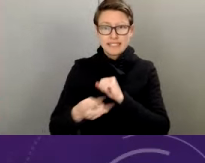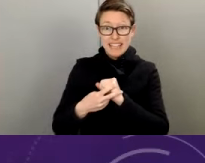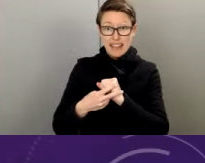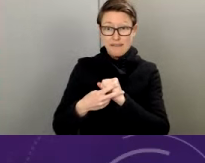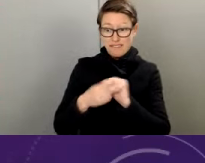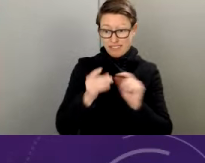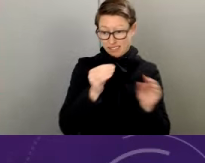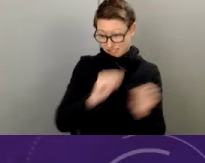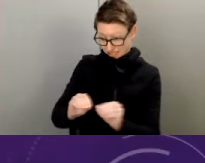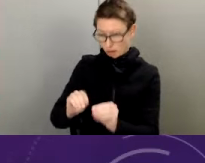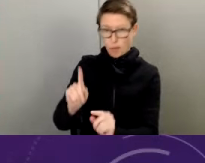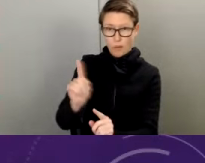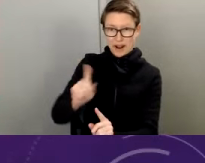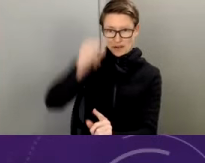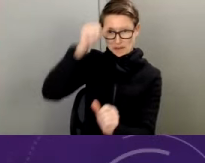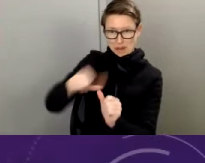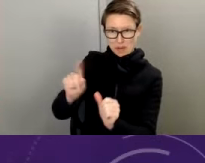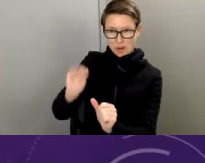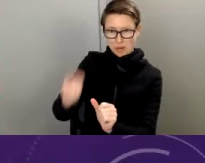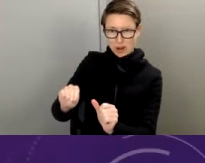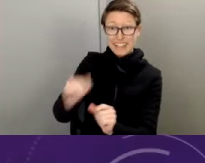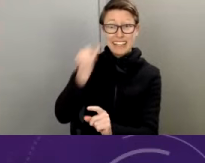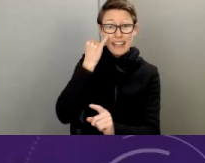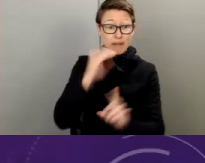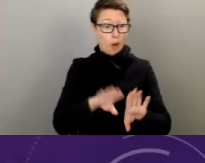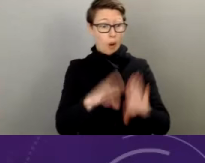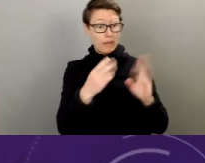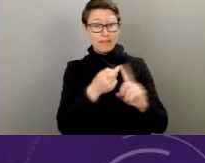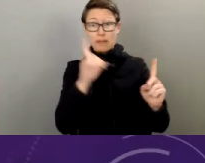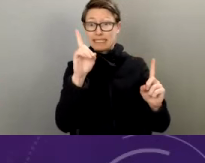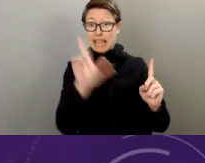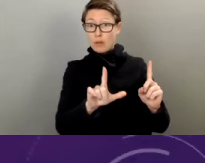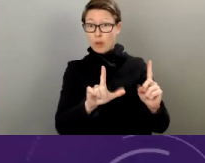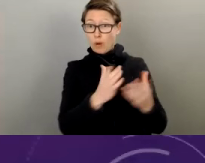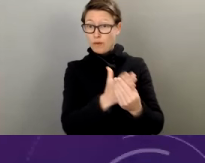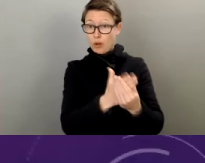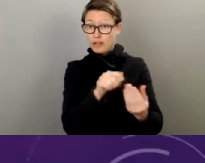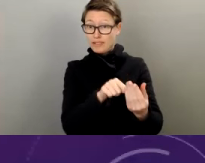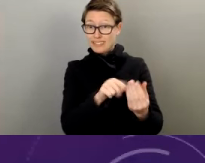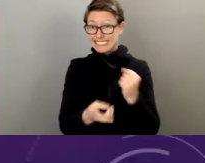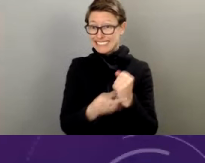If you opened it out of your downloads folder and you do save the downloads folder will be the default location.